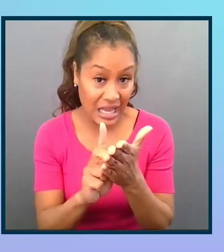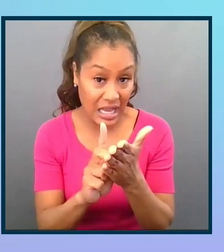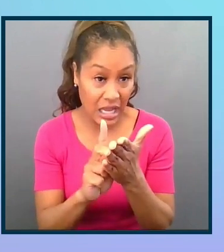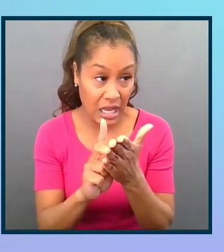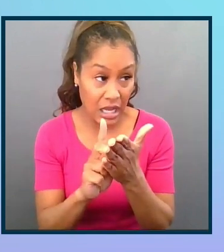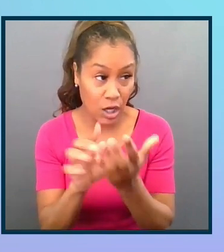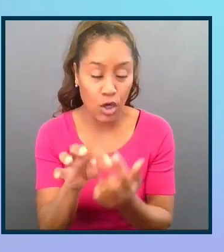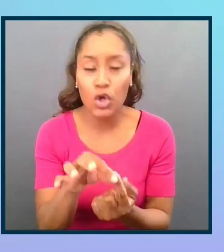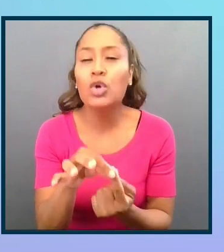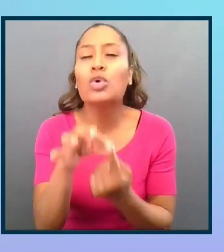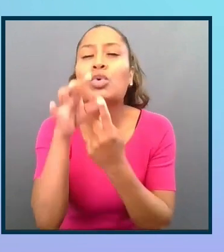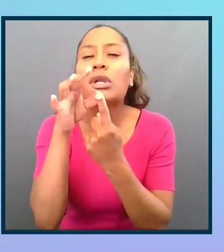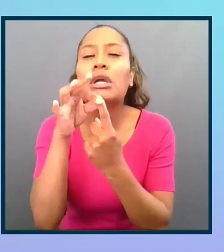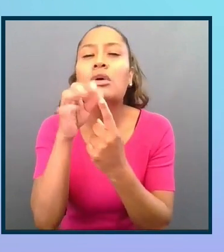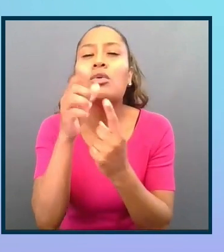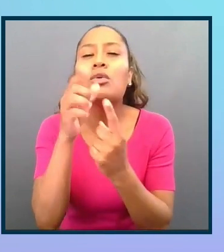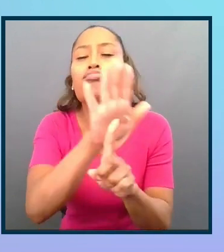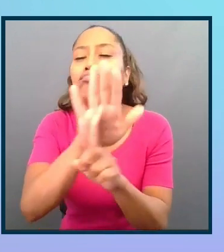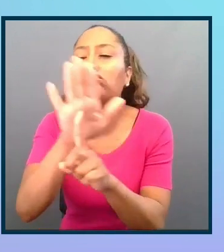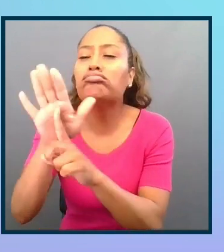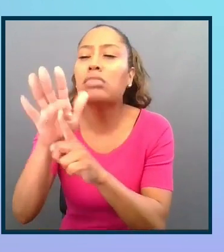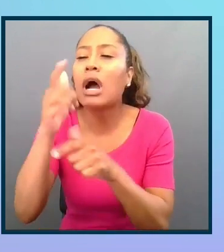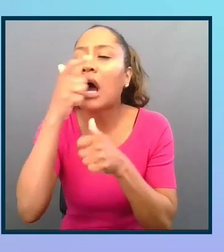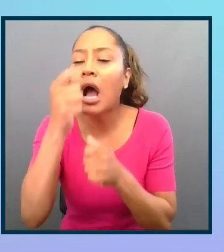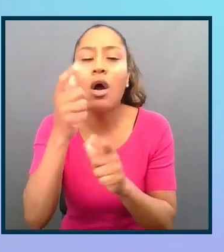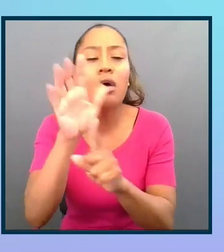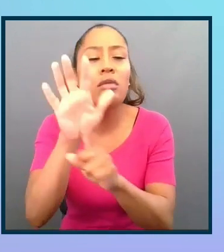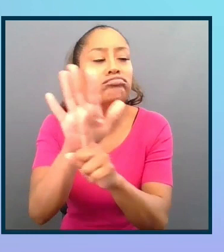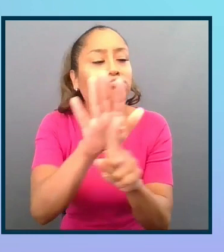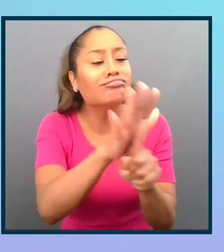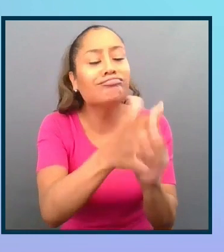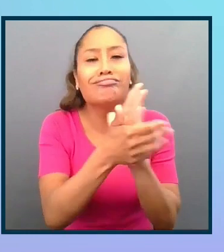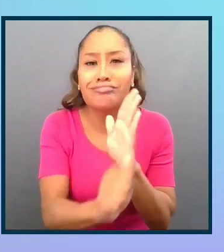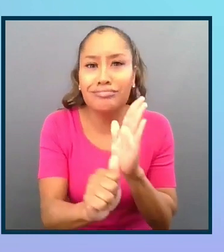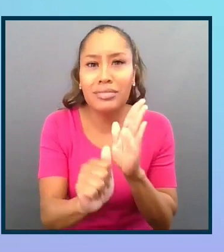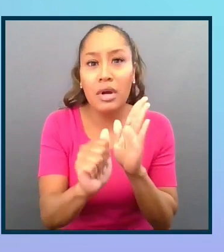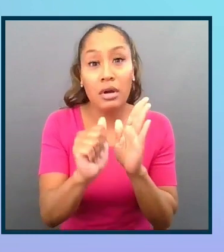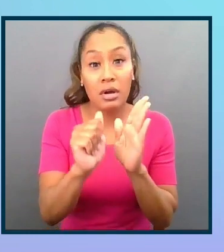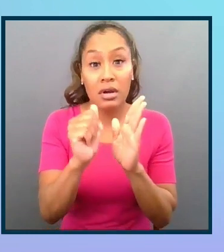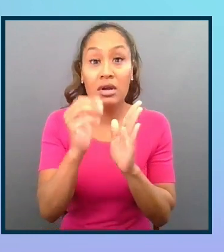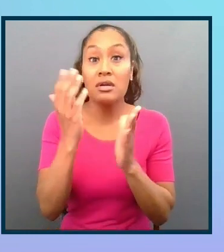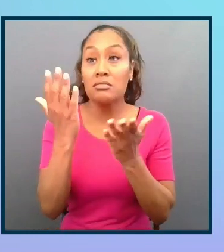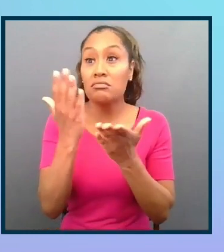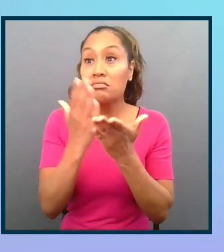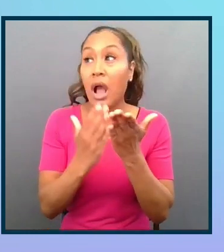in their interests and skillsets. And there are advanced accessibility question